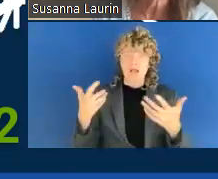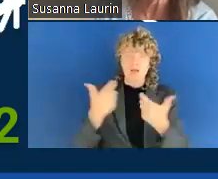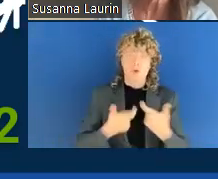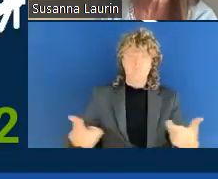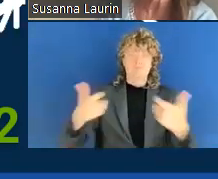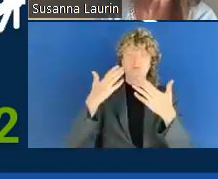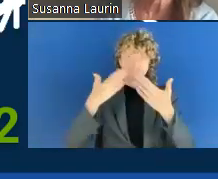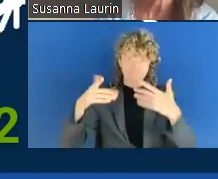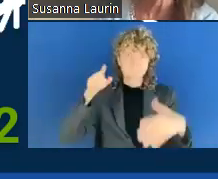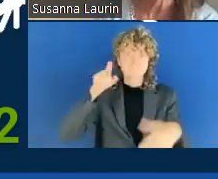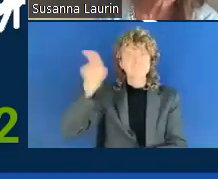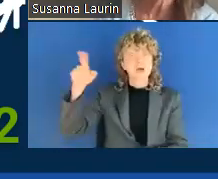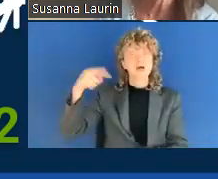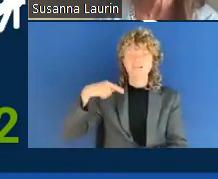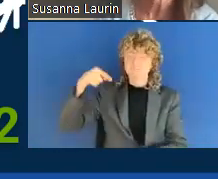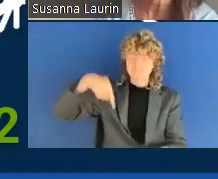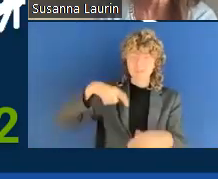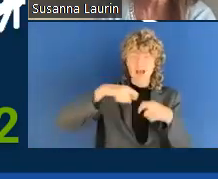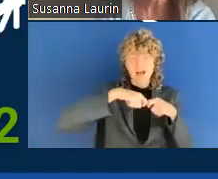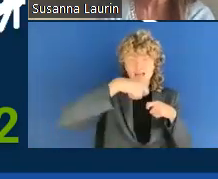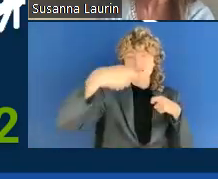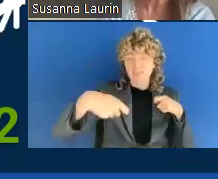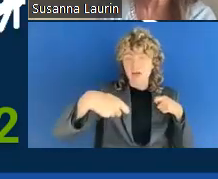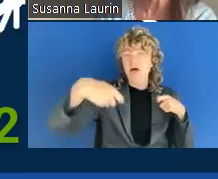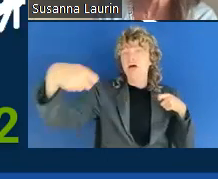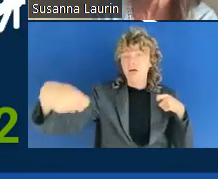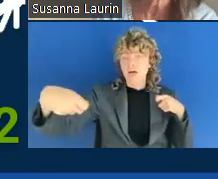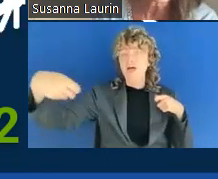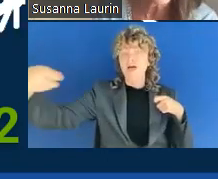being online and so on during the pandemic and now we are really eager to meet everyone again,